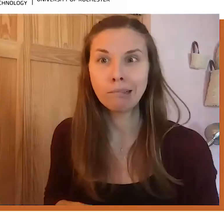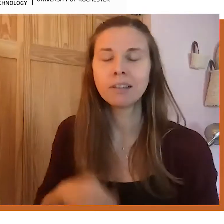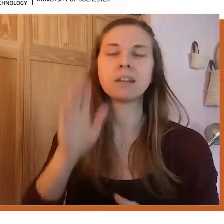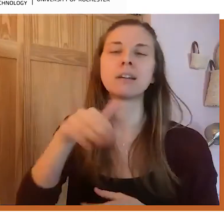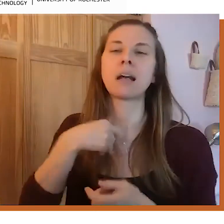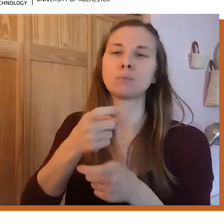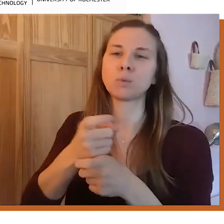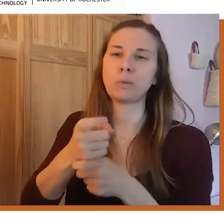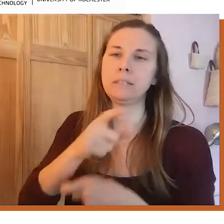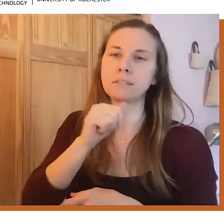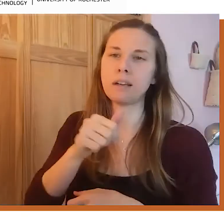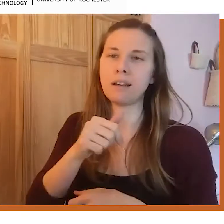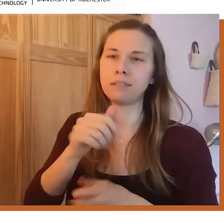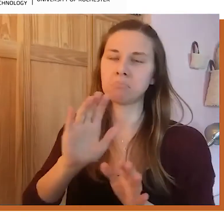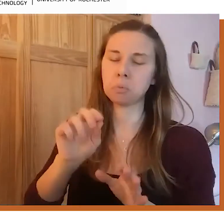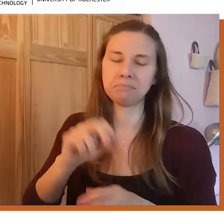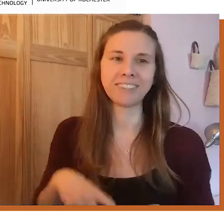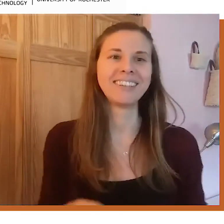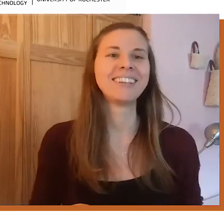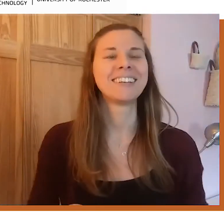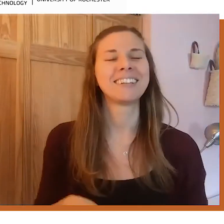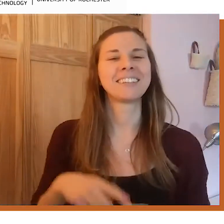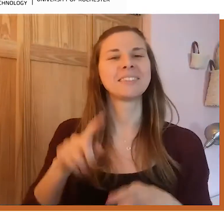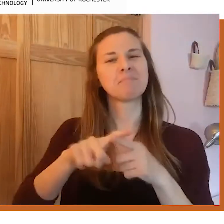I'm just kidding about that-- ha ha!--but...